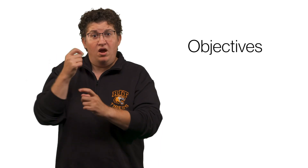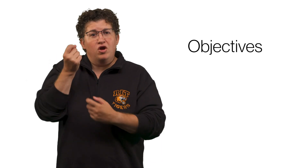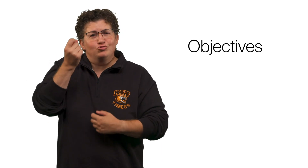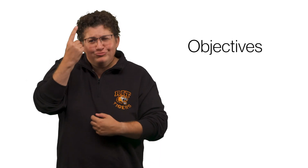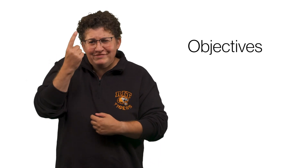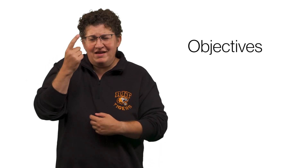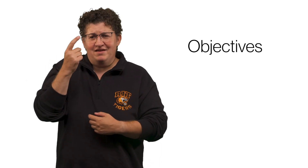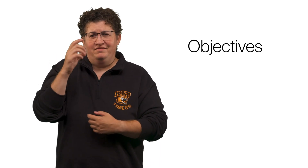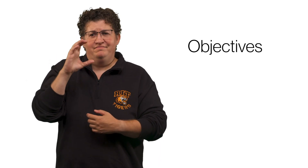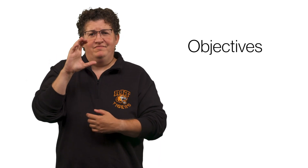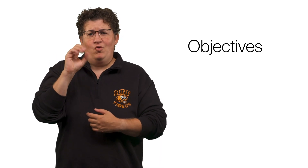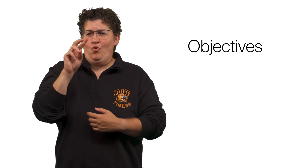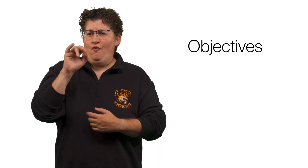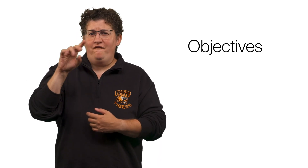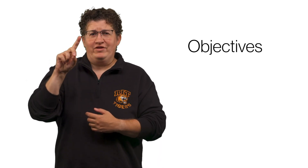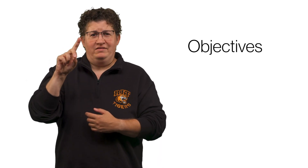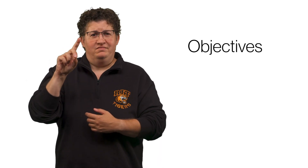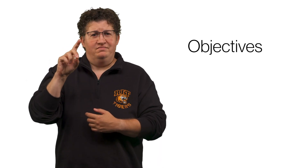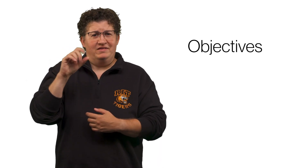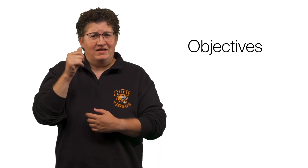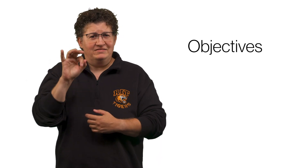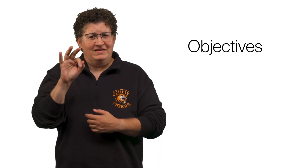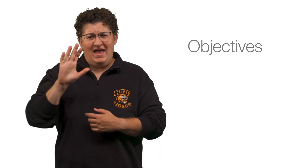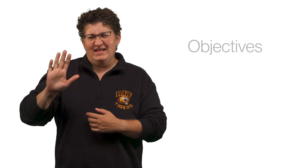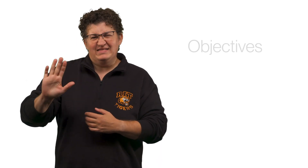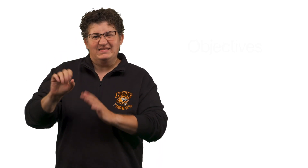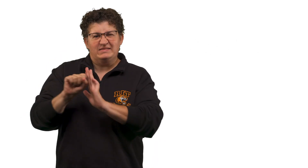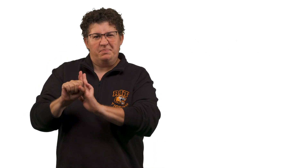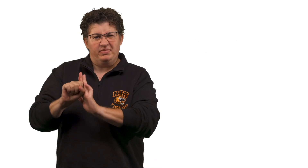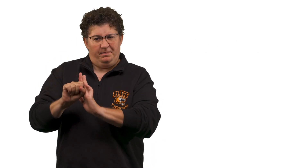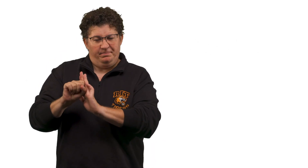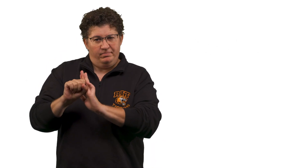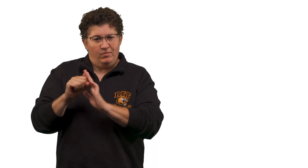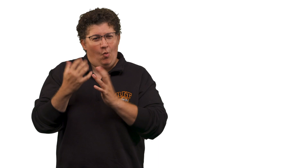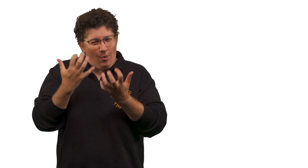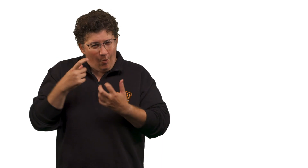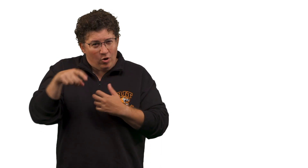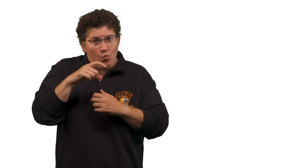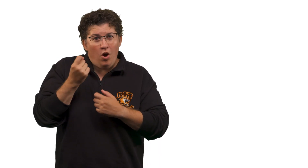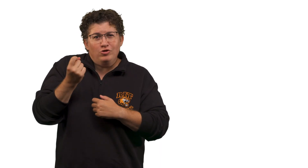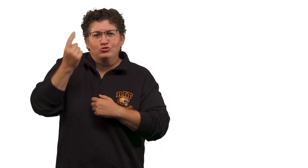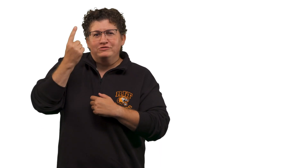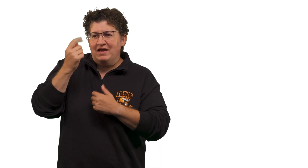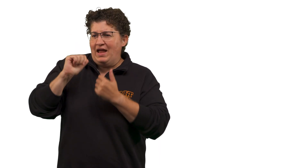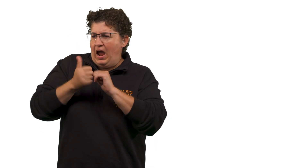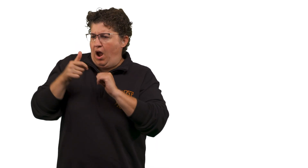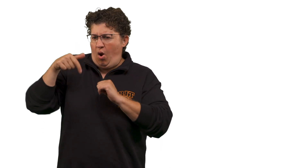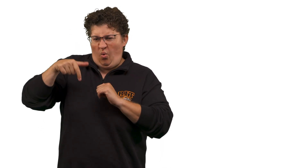Objectives Understand COVID-19 and related symptoms.